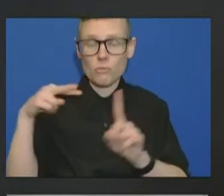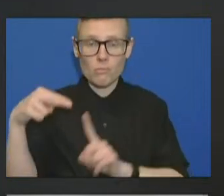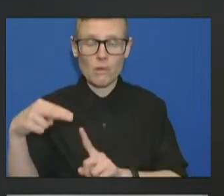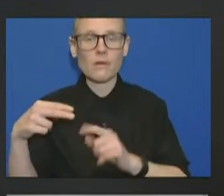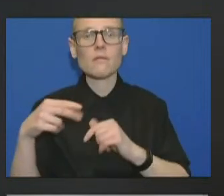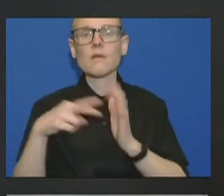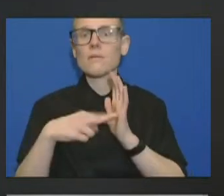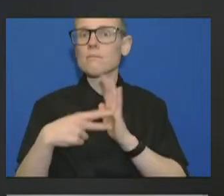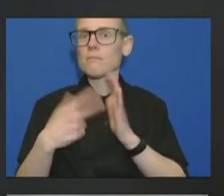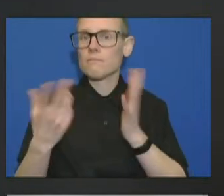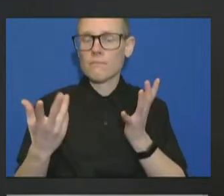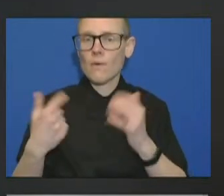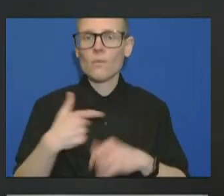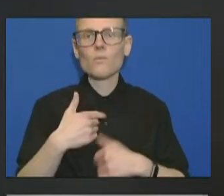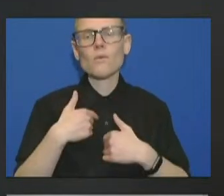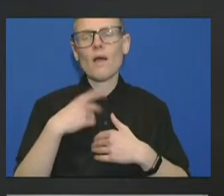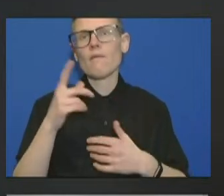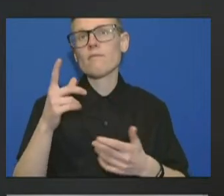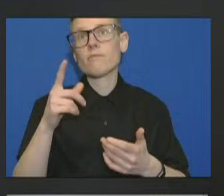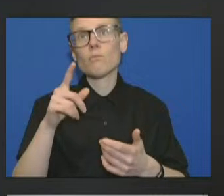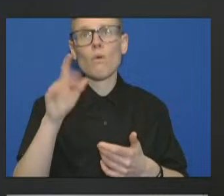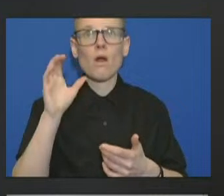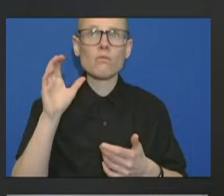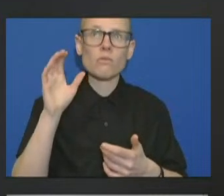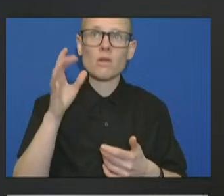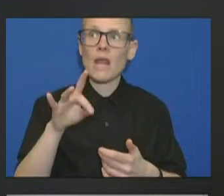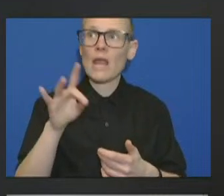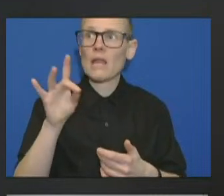may be wondering from a, from a